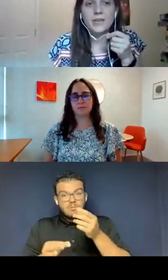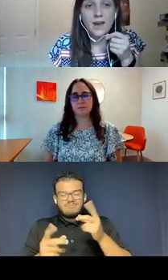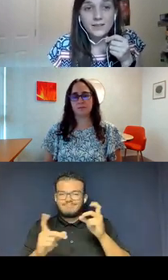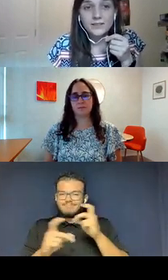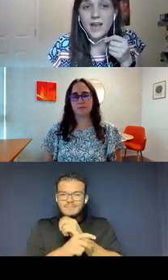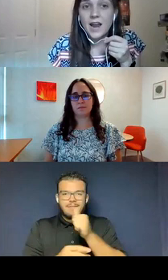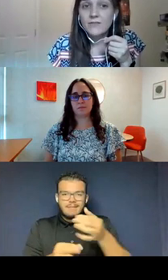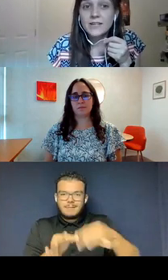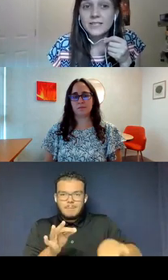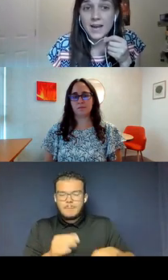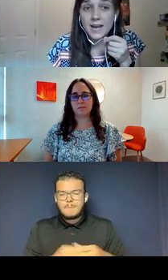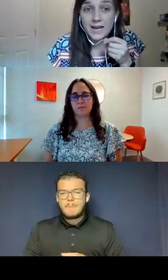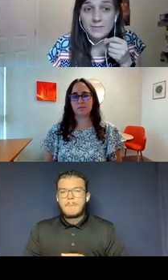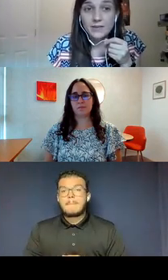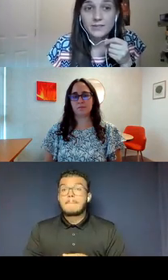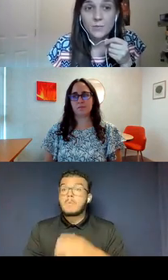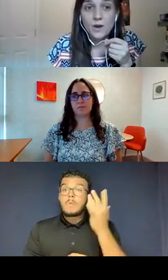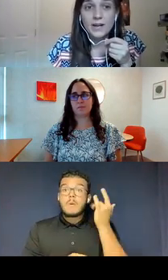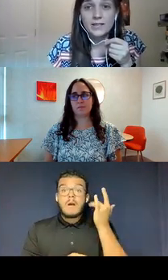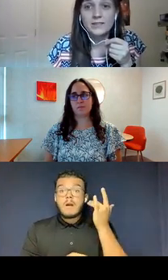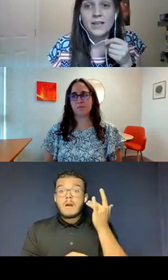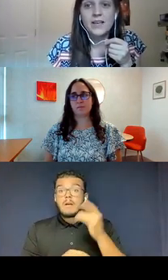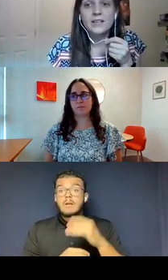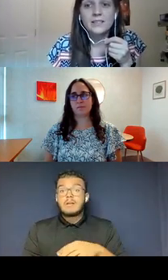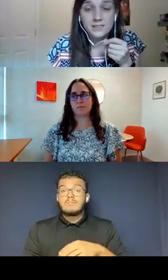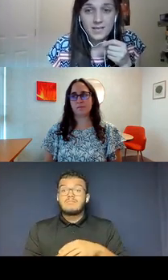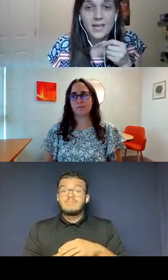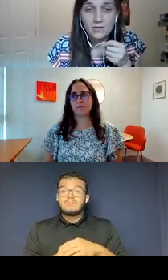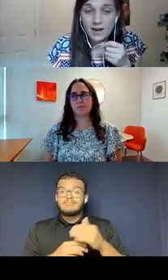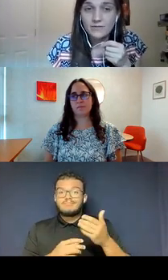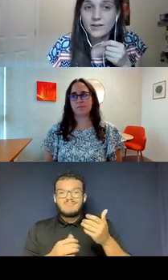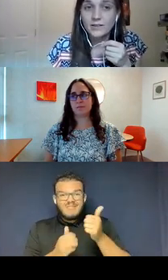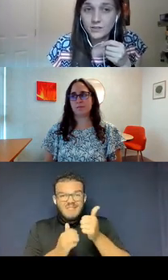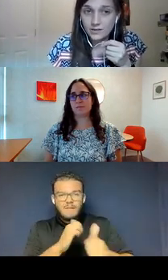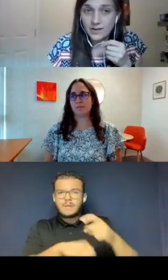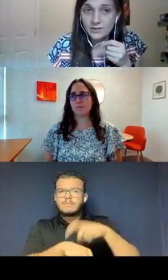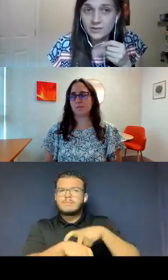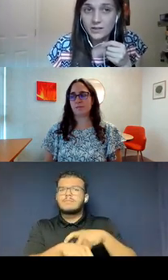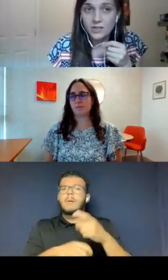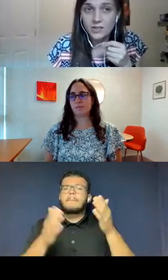Because every time someone is seeking a grant-funded service,